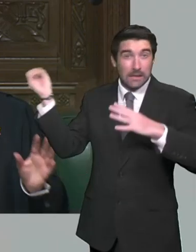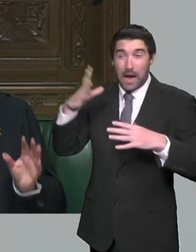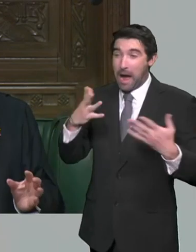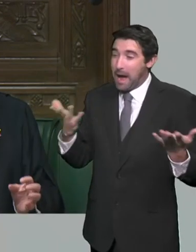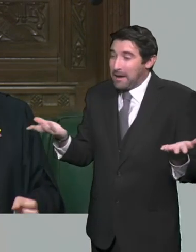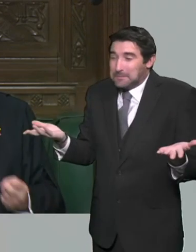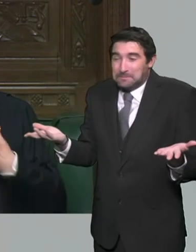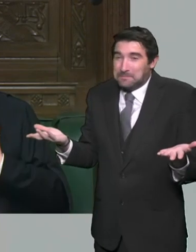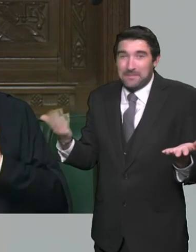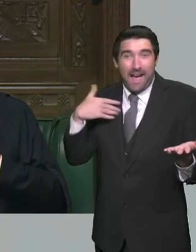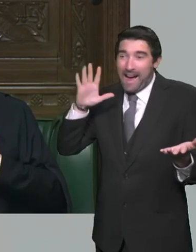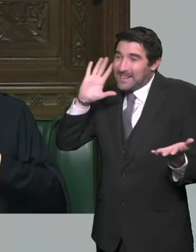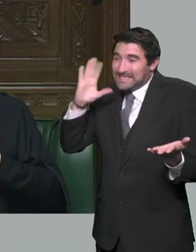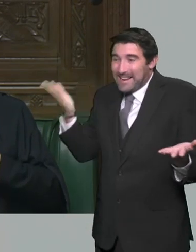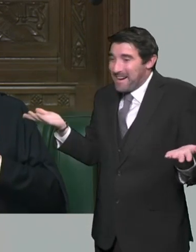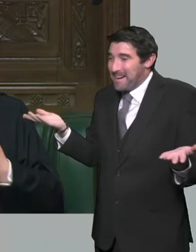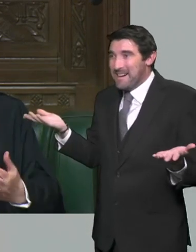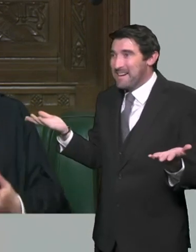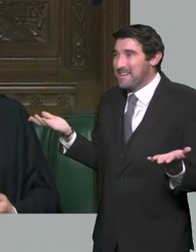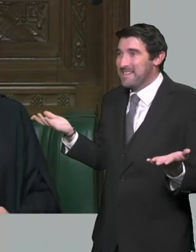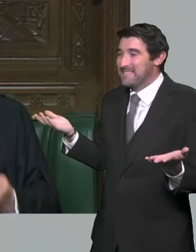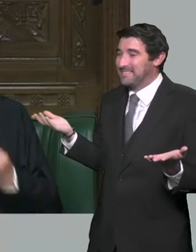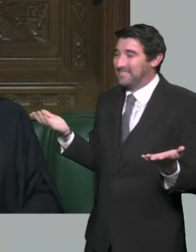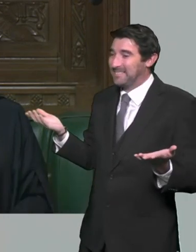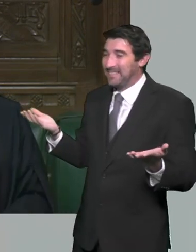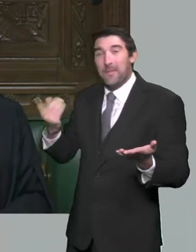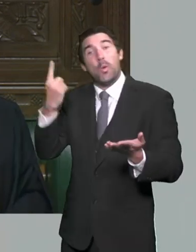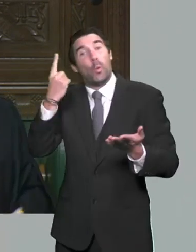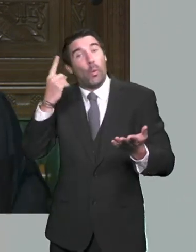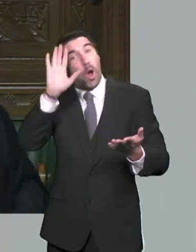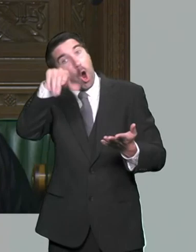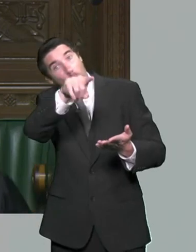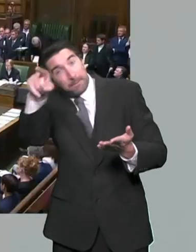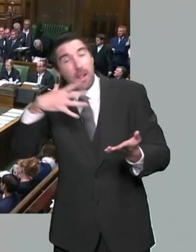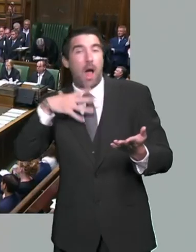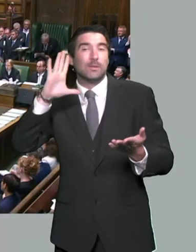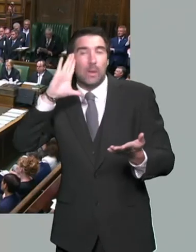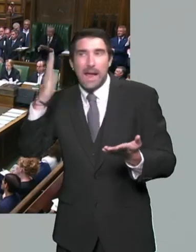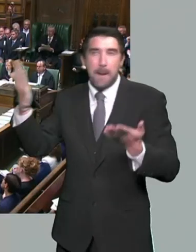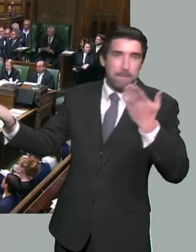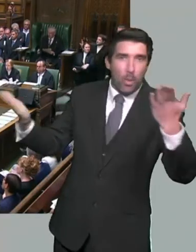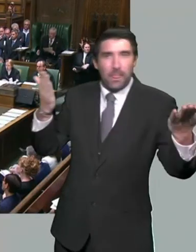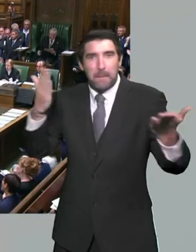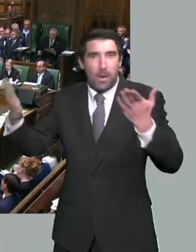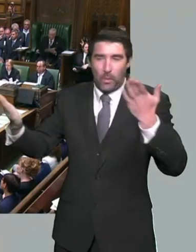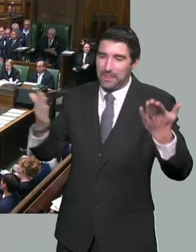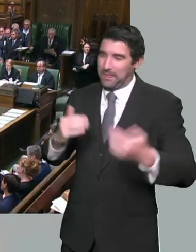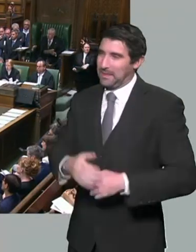Whether you like it or not, but I genuinely believe it, the public who watch Prime Minister’s questions also want to hear both. The Prime Minister We have got lower unemployment than France,